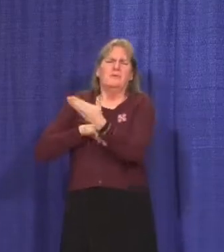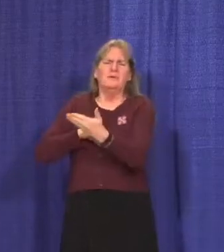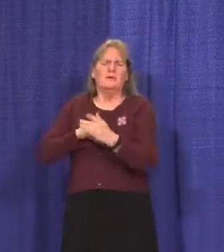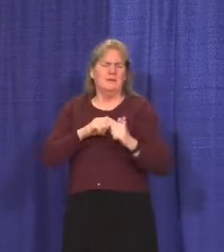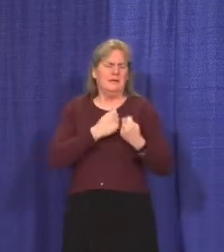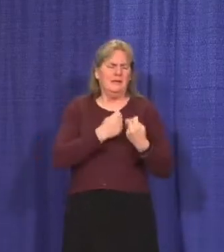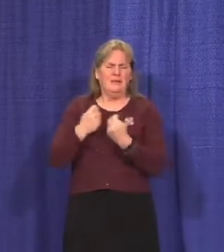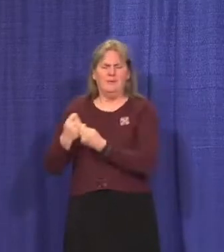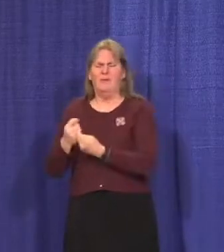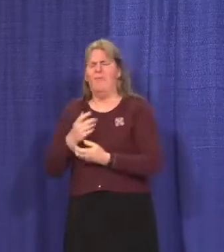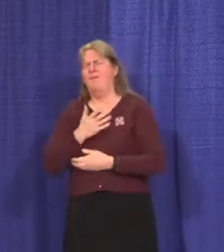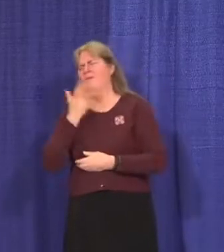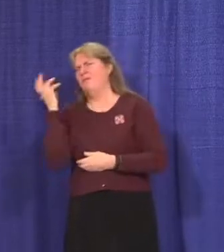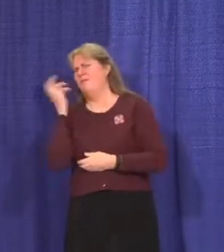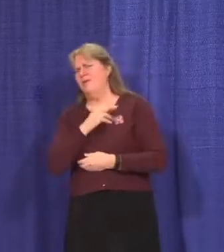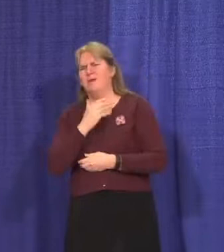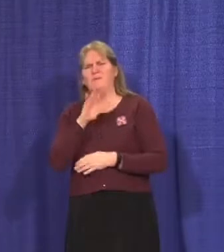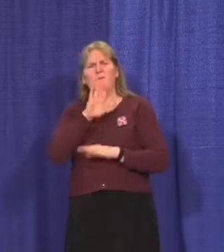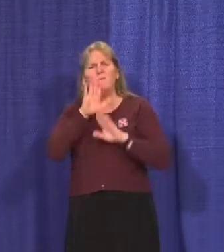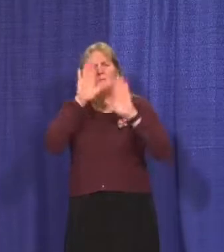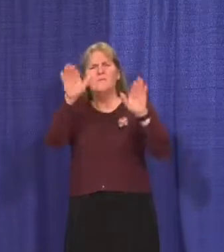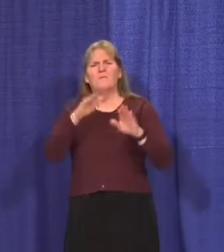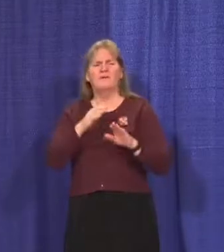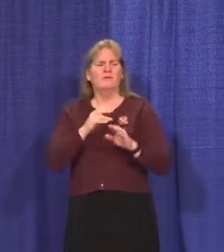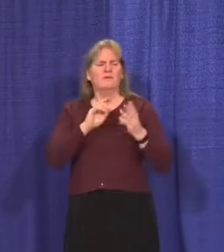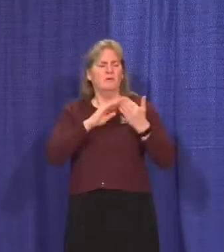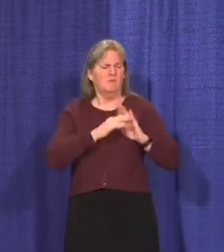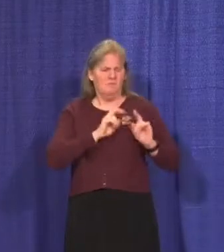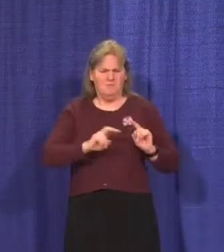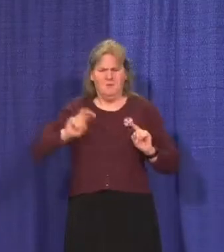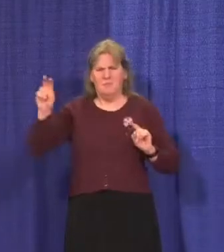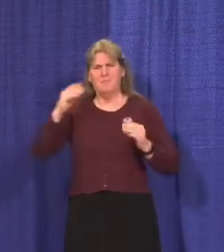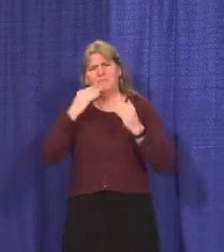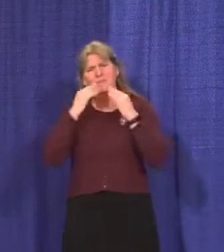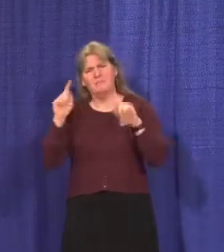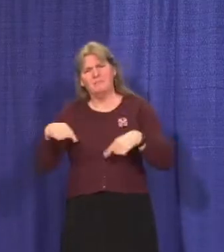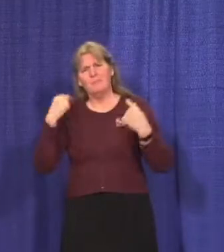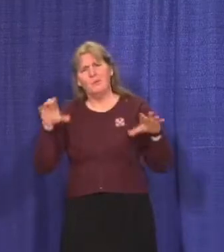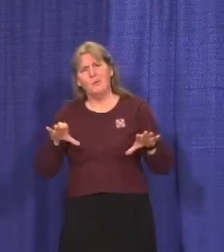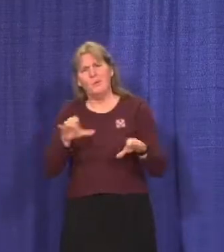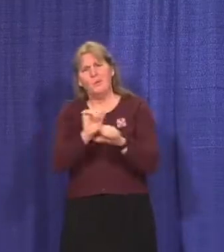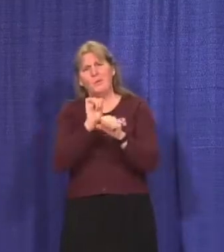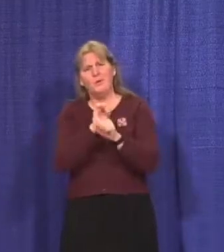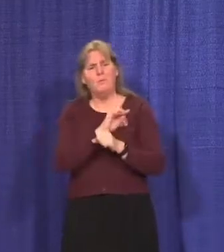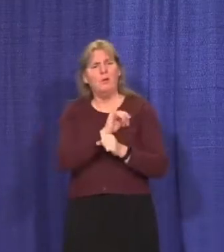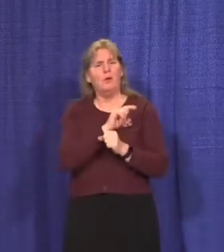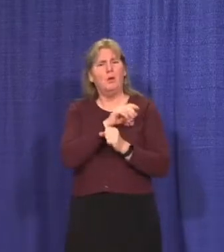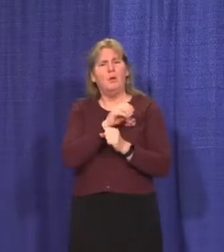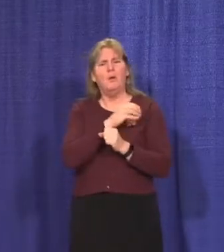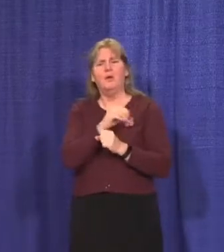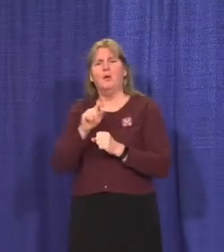rolling through the community. And the second shot can create a